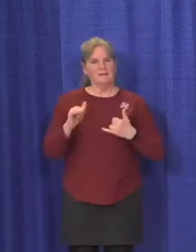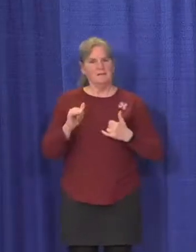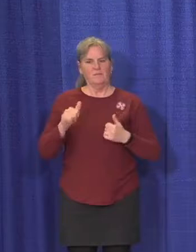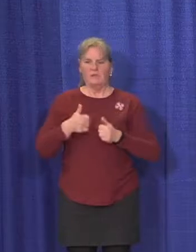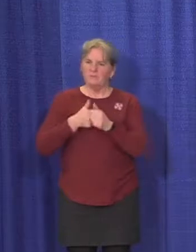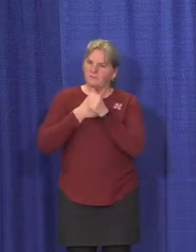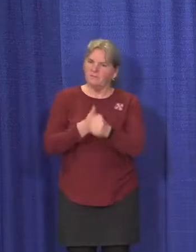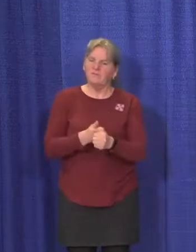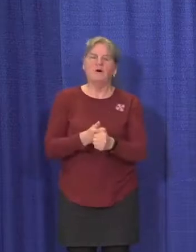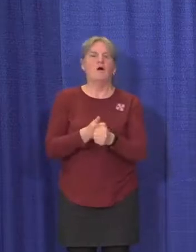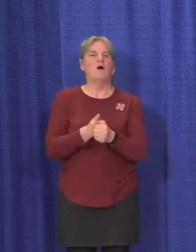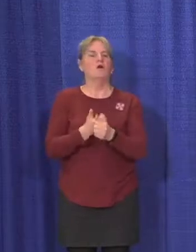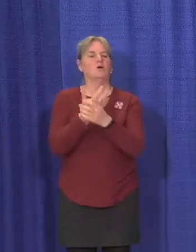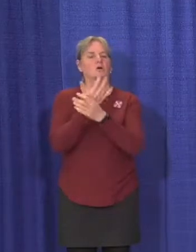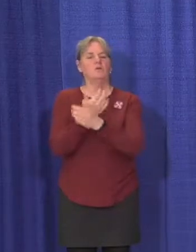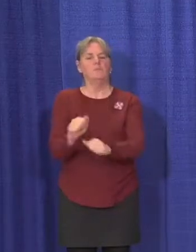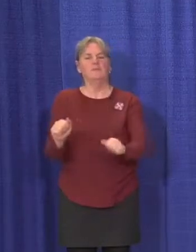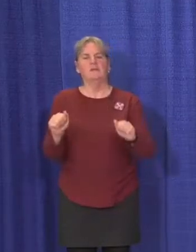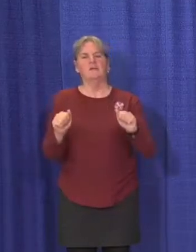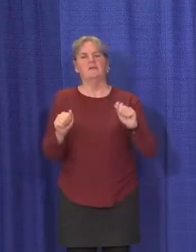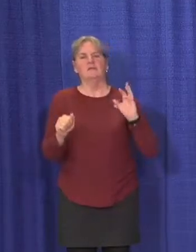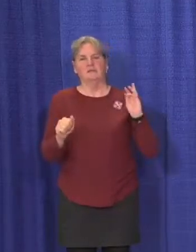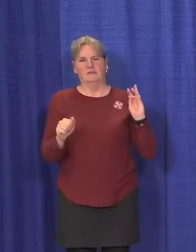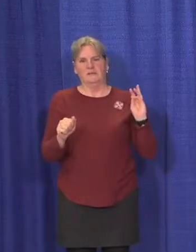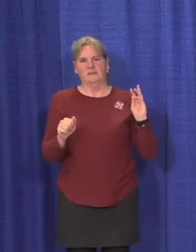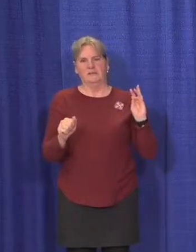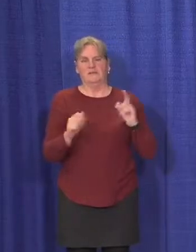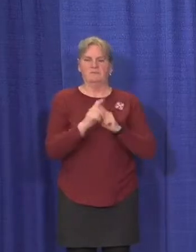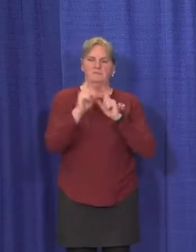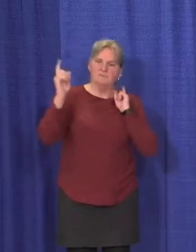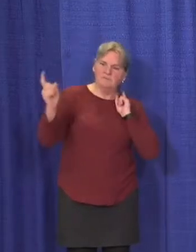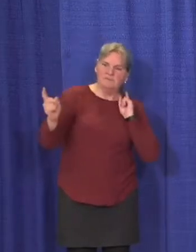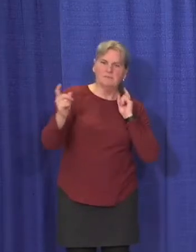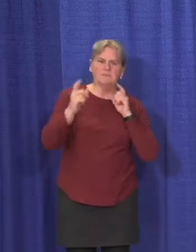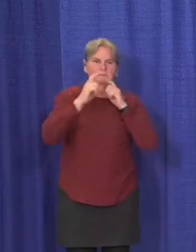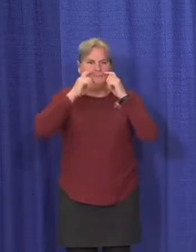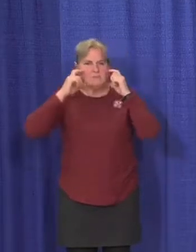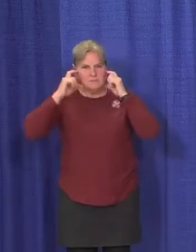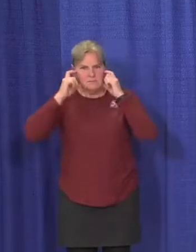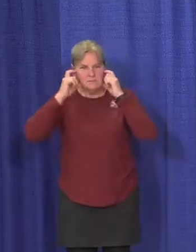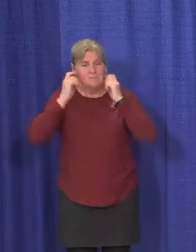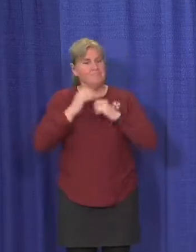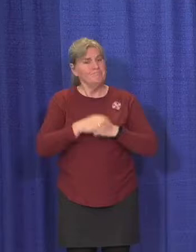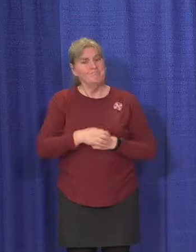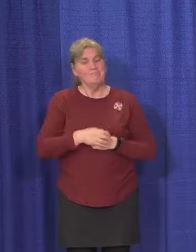We need to keep public health measures in place, physical distancing and save six and